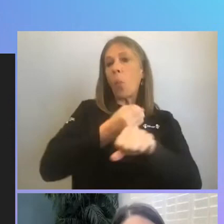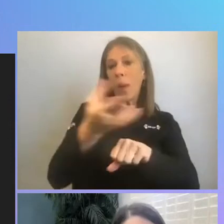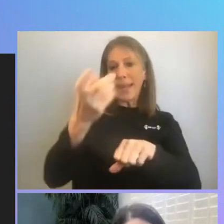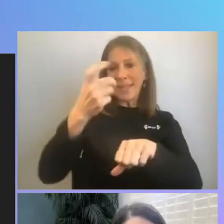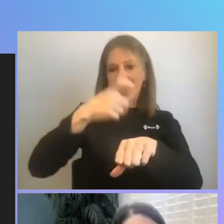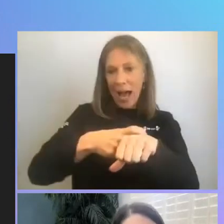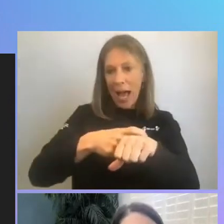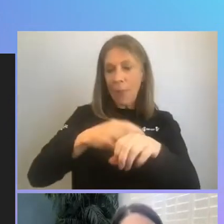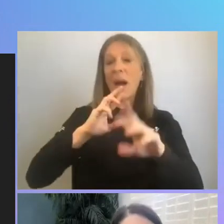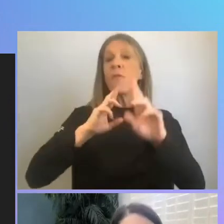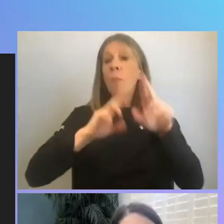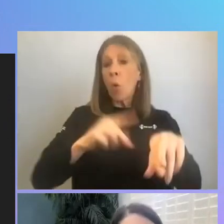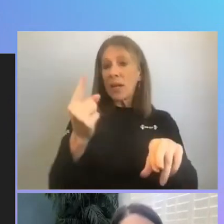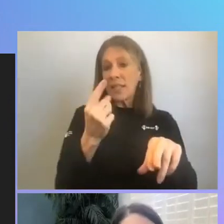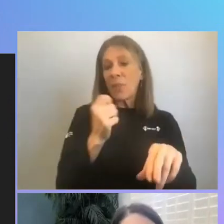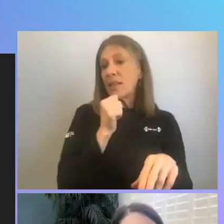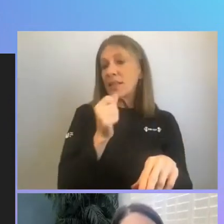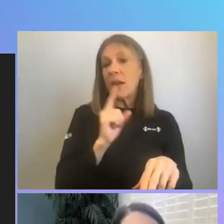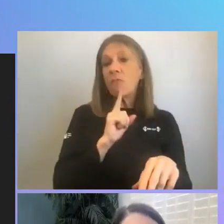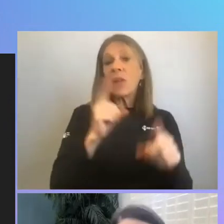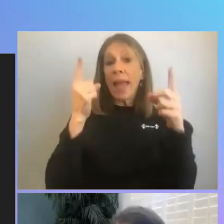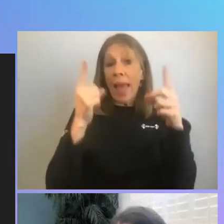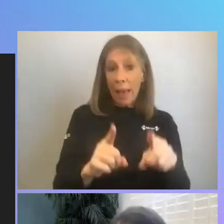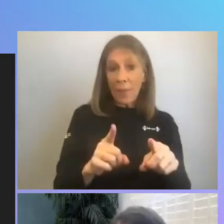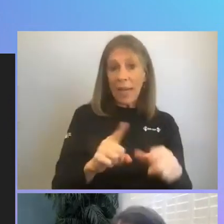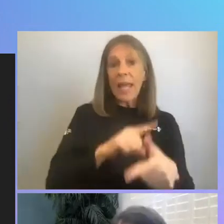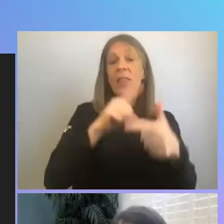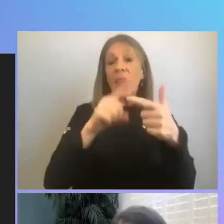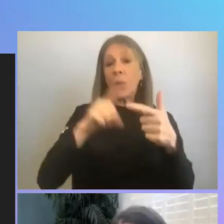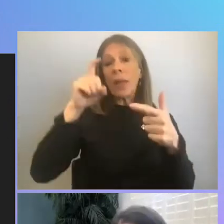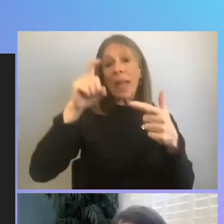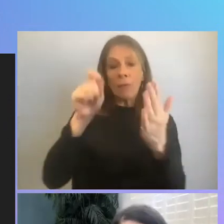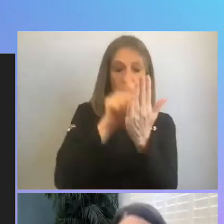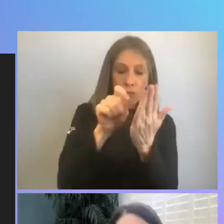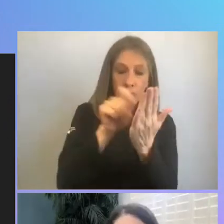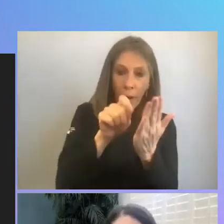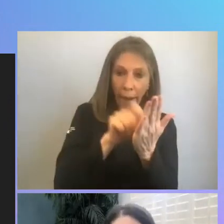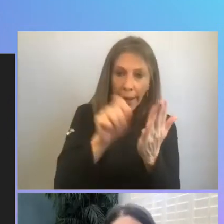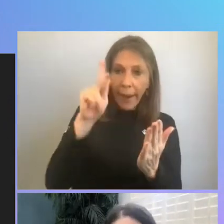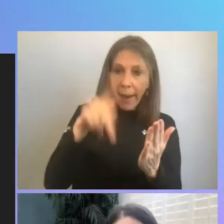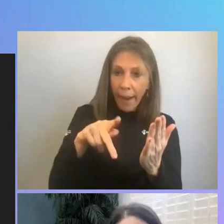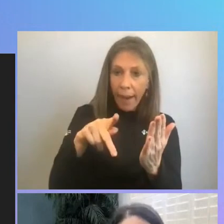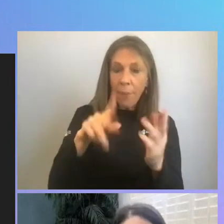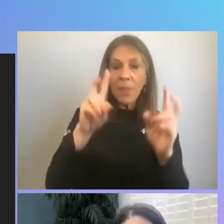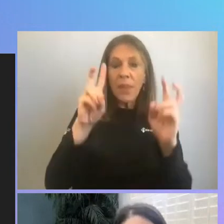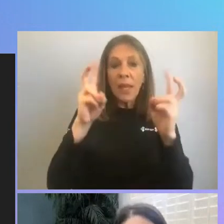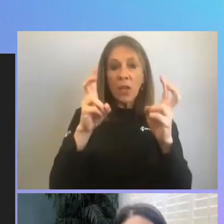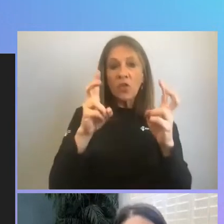something that's not really happening. Then we have to write up the issue. We have to triage and prioritize it, and then